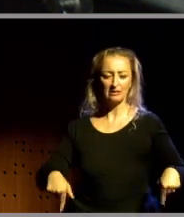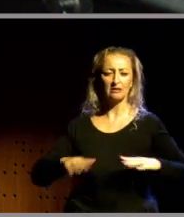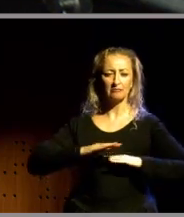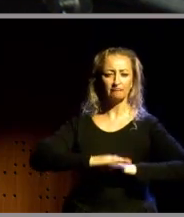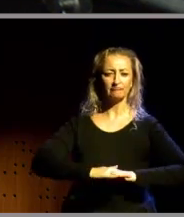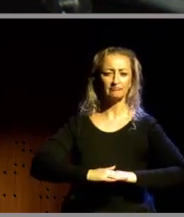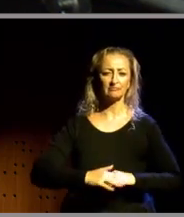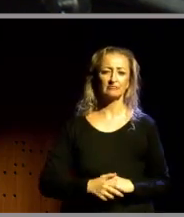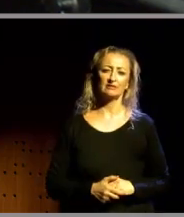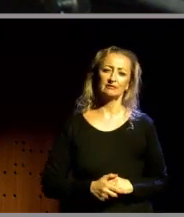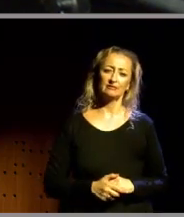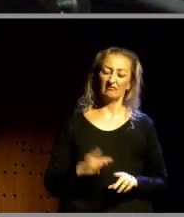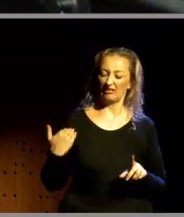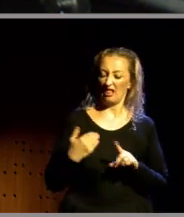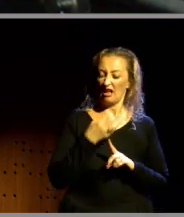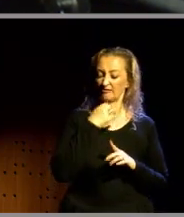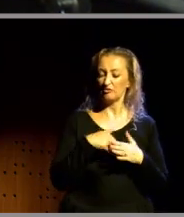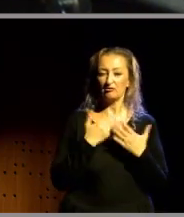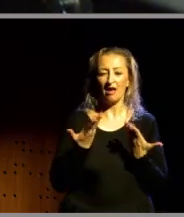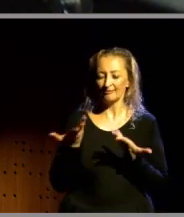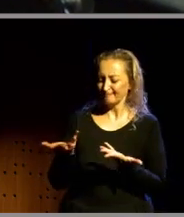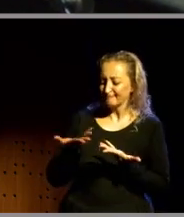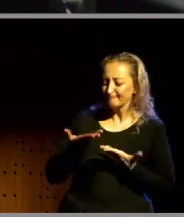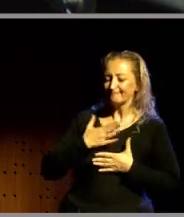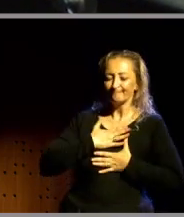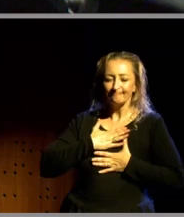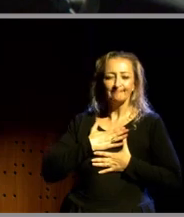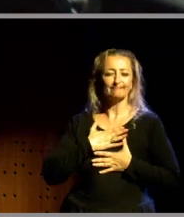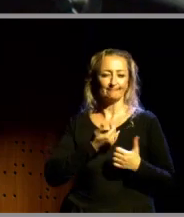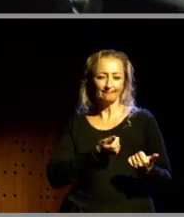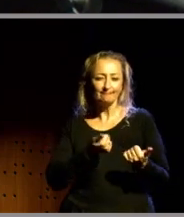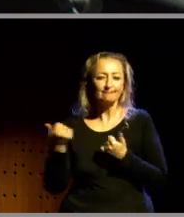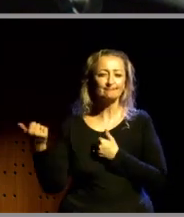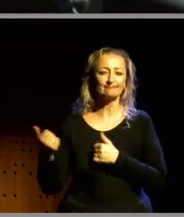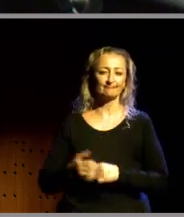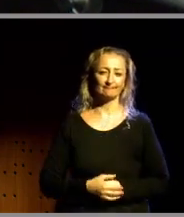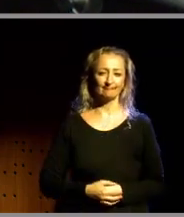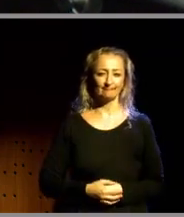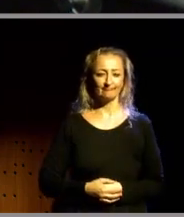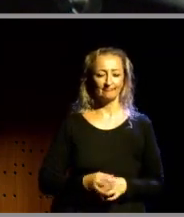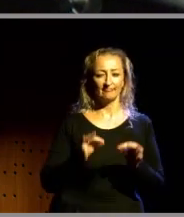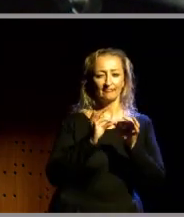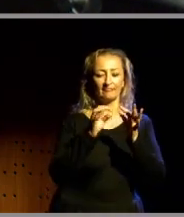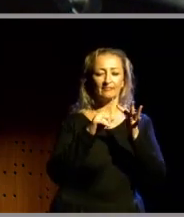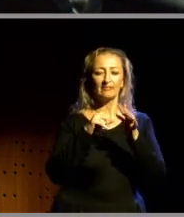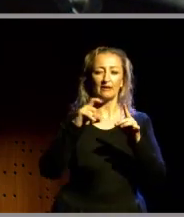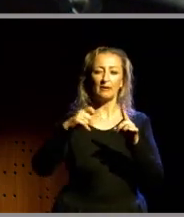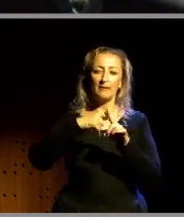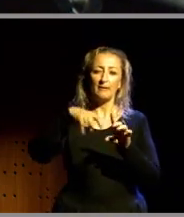two days and nourishing me whilst I've been here... Becky and my lawyer Lily.